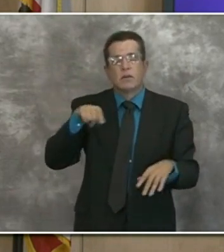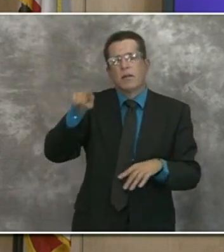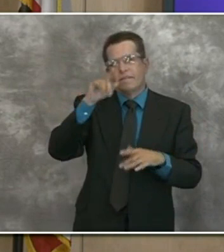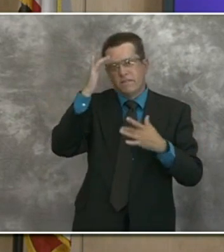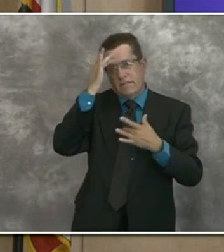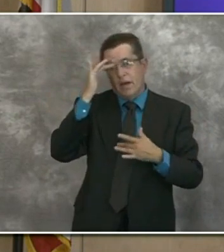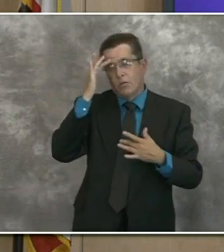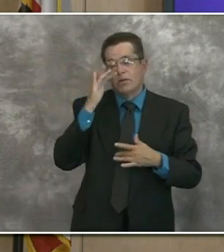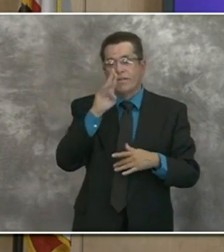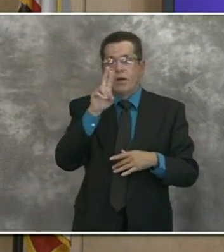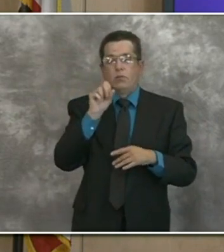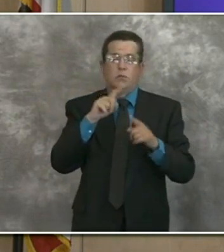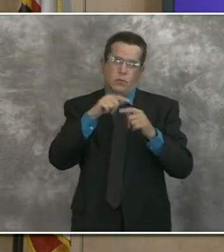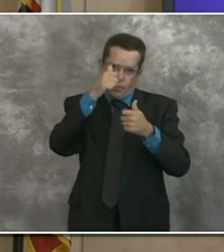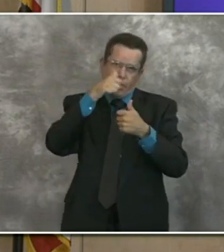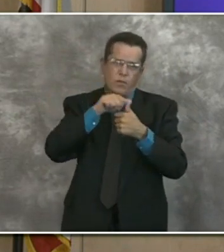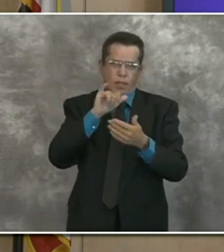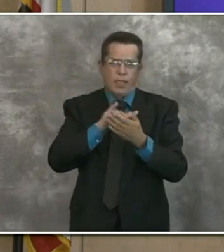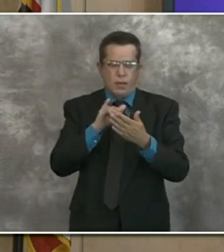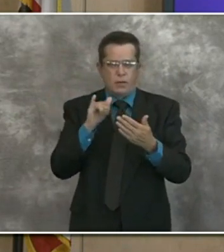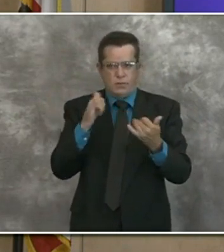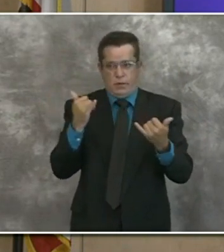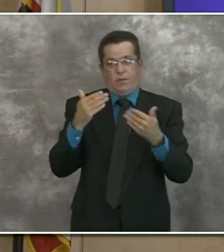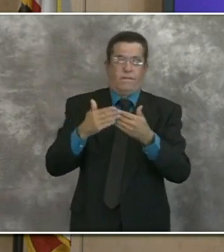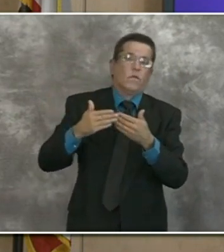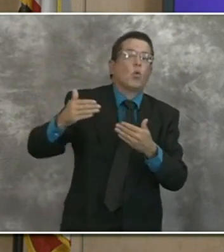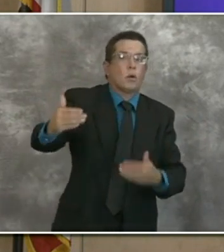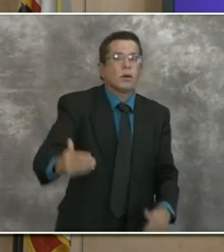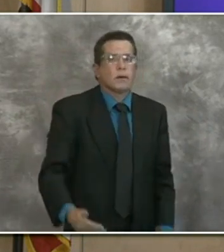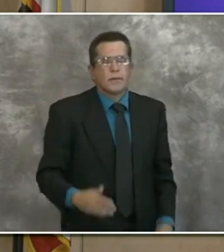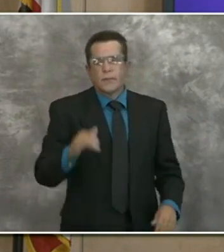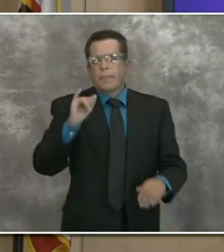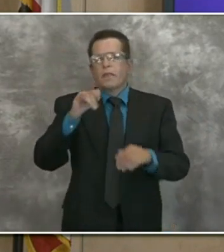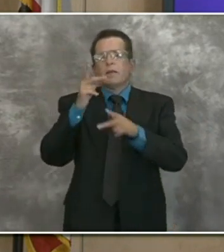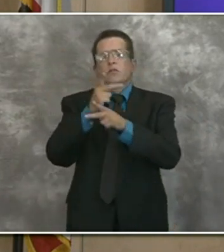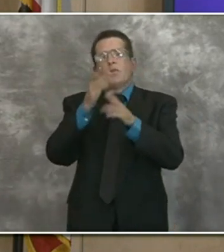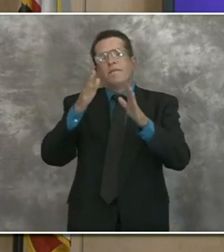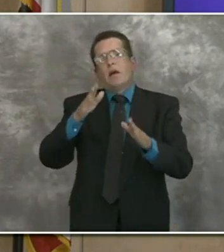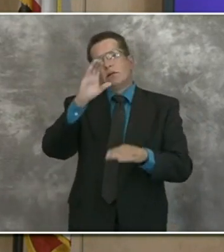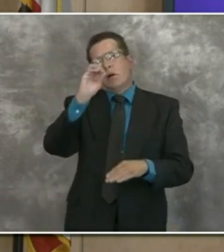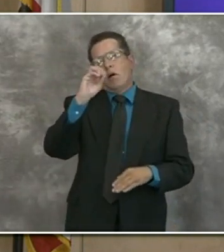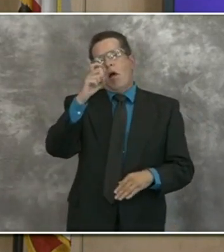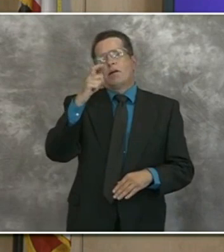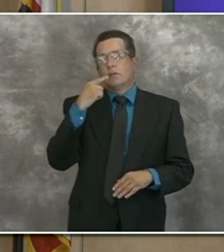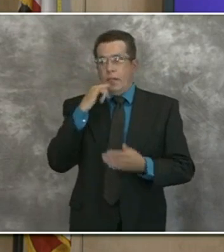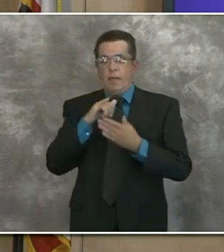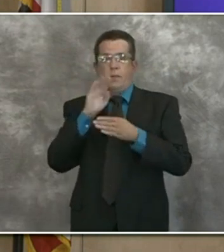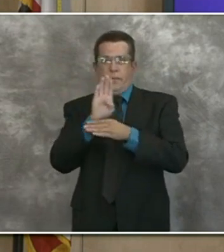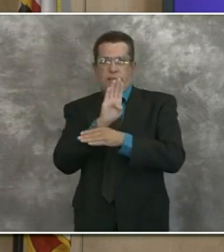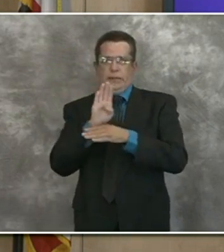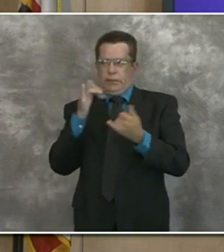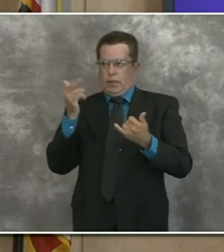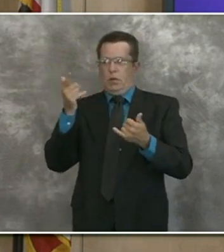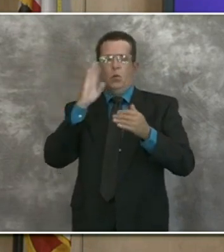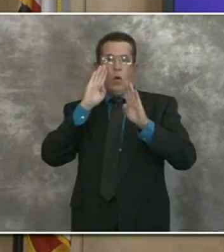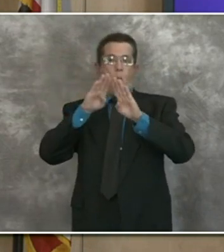TO SHOW A CONTINUED EFFICIENCY. IN SLOWING THE SPREAD. TO A MANAGEABLE LEVEL AND SO WE WANT TO BE MINDFUL OF BOTH OF THOSE AS WE MOVE